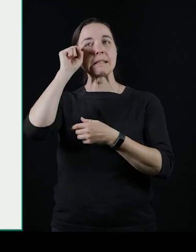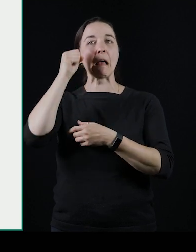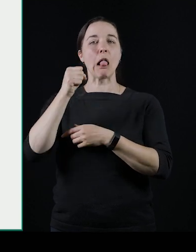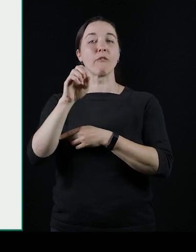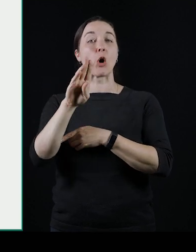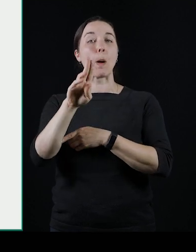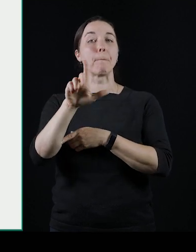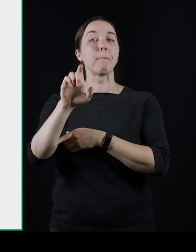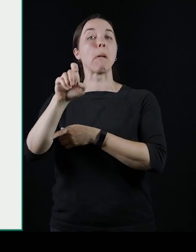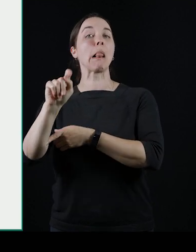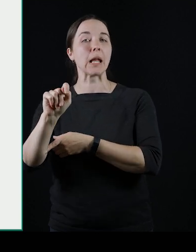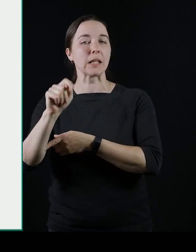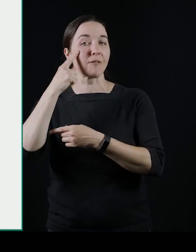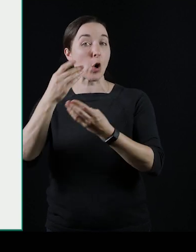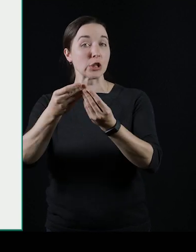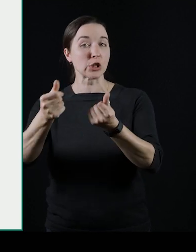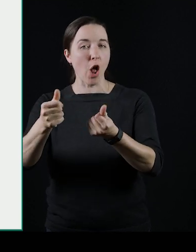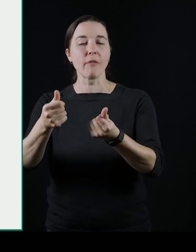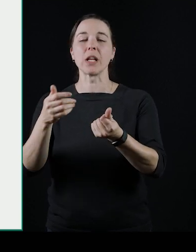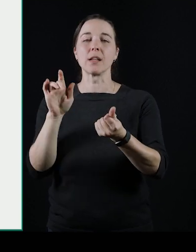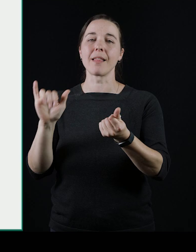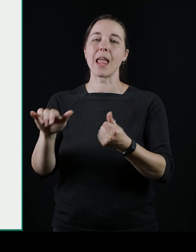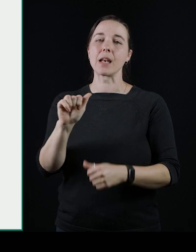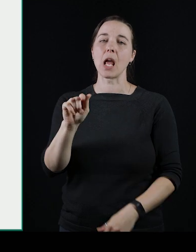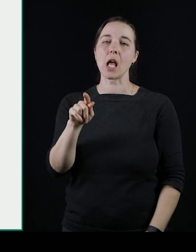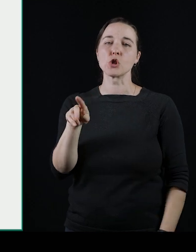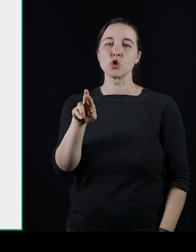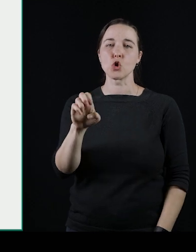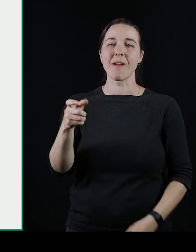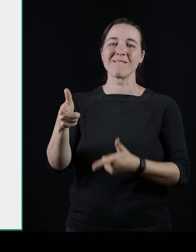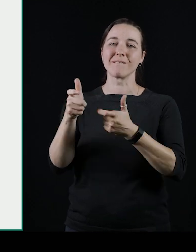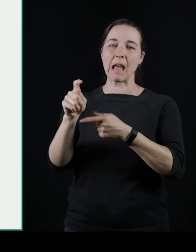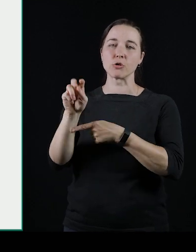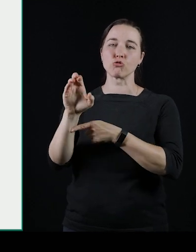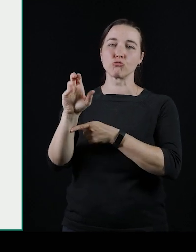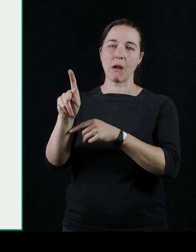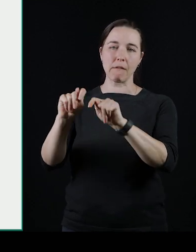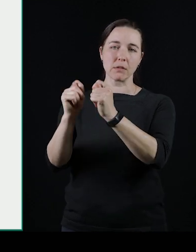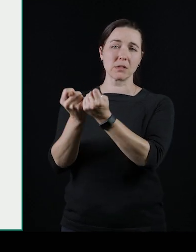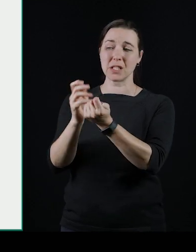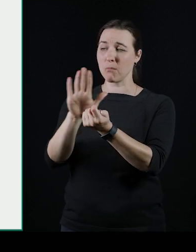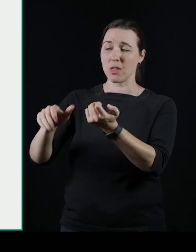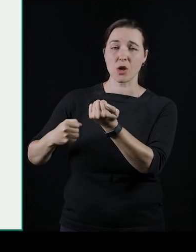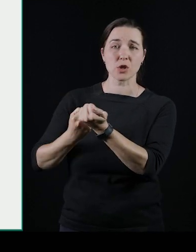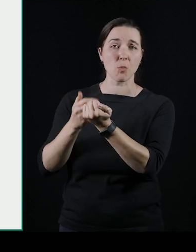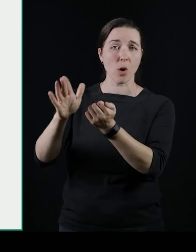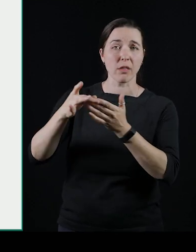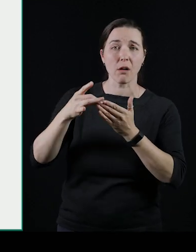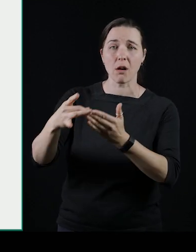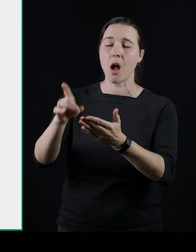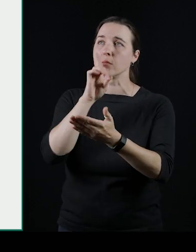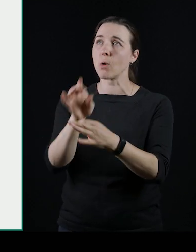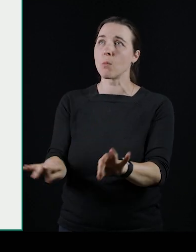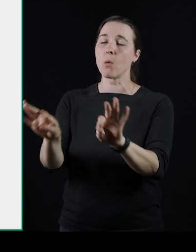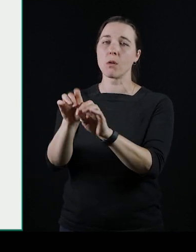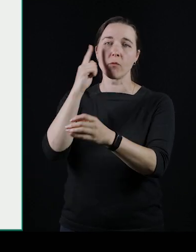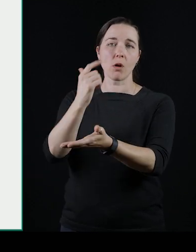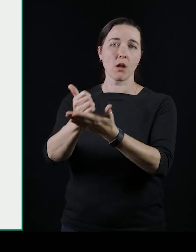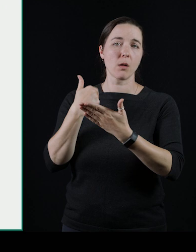this migration was the Azure FastTrack Team. Their supporting guidance was critical in making this movement success.